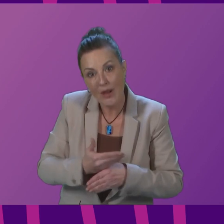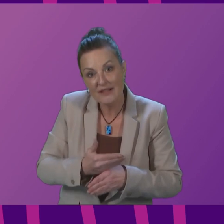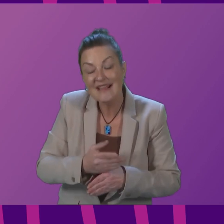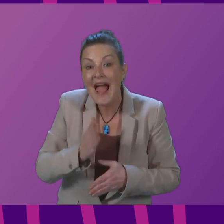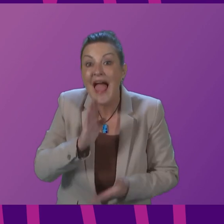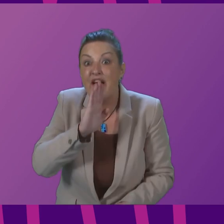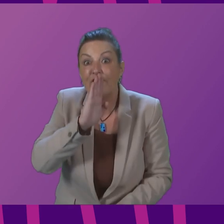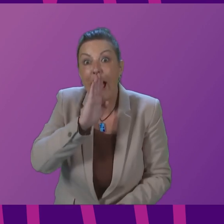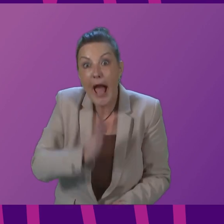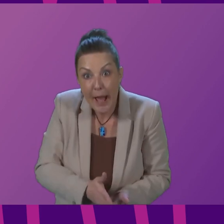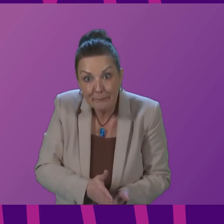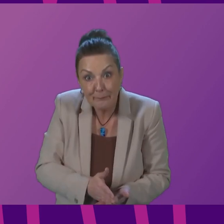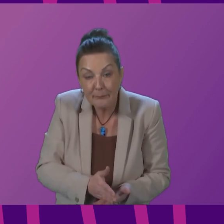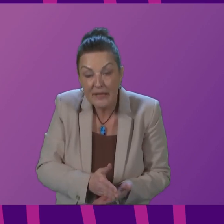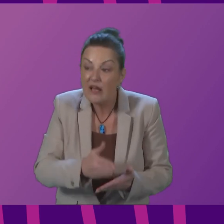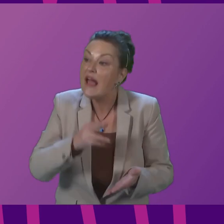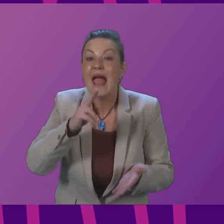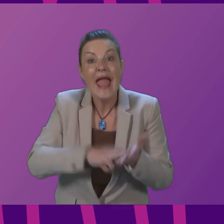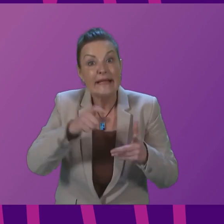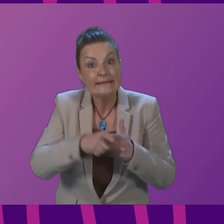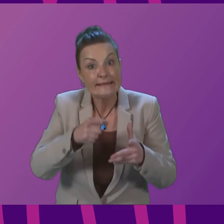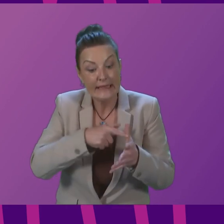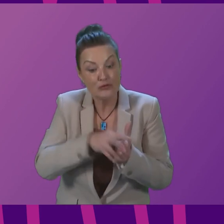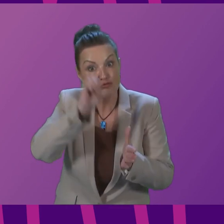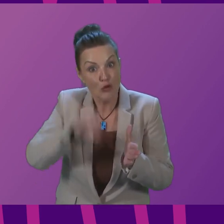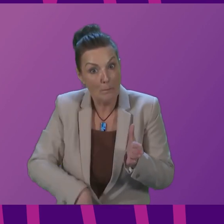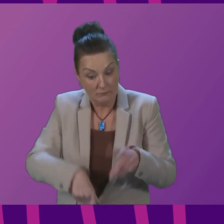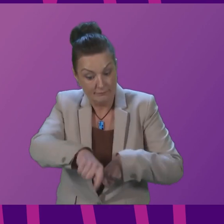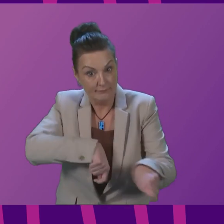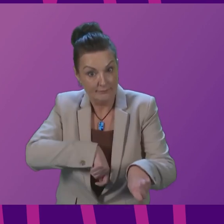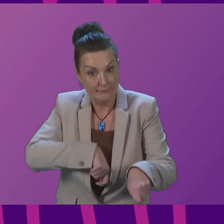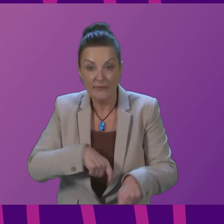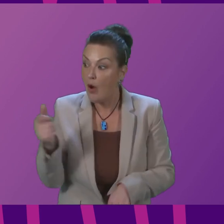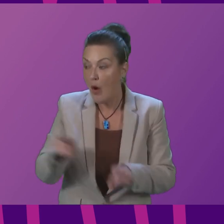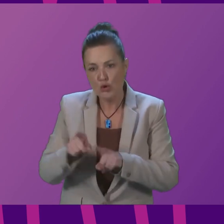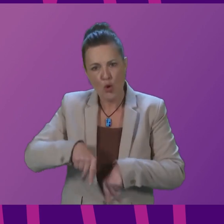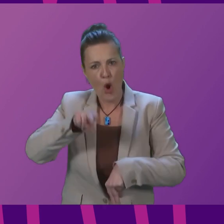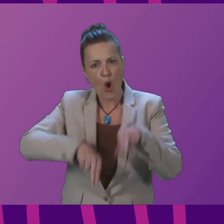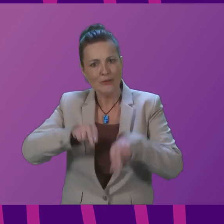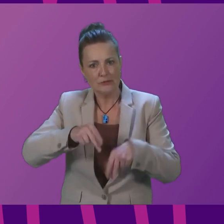Let us allow him to do his job. Last week, the Auditor General also said: